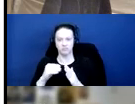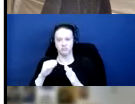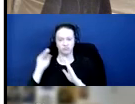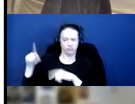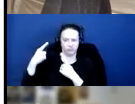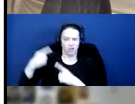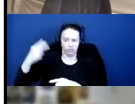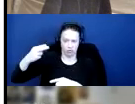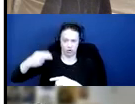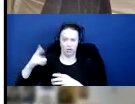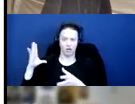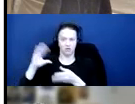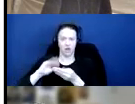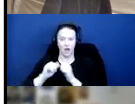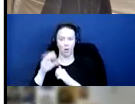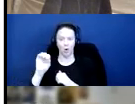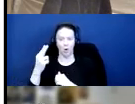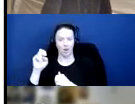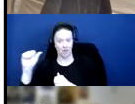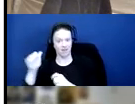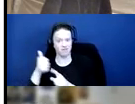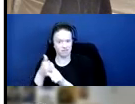the way that OHEA has had a lot of success